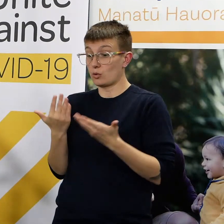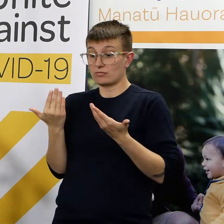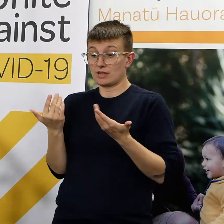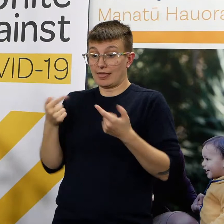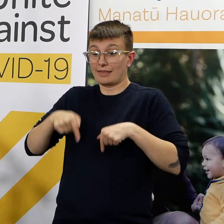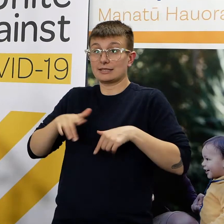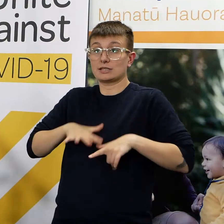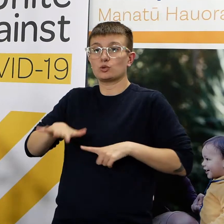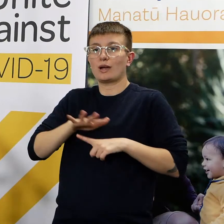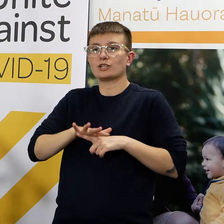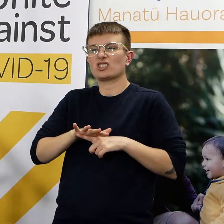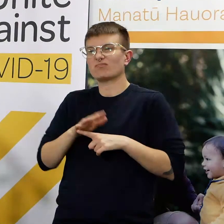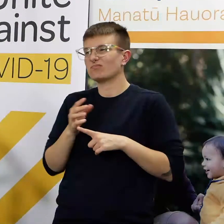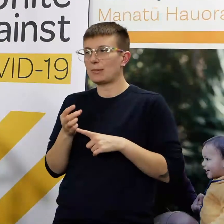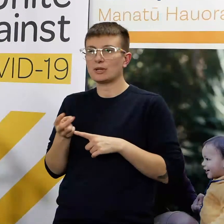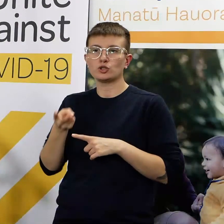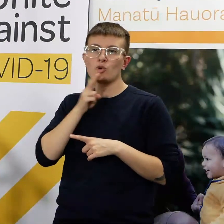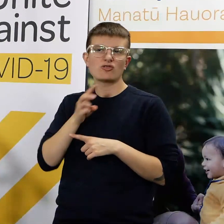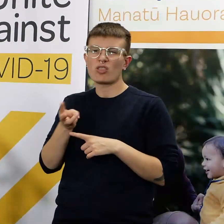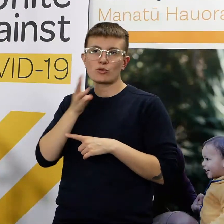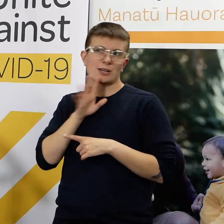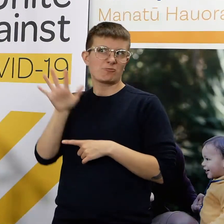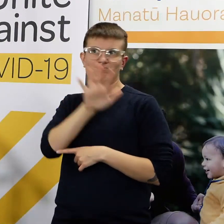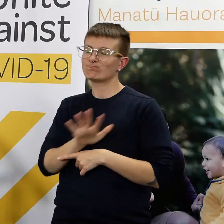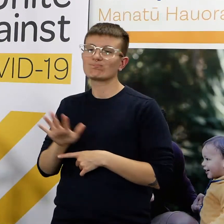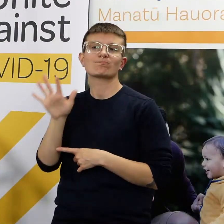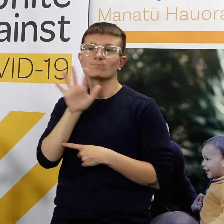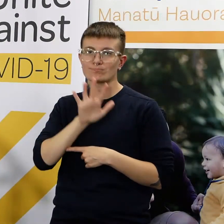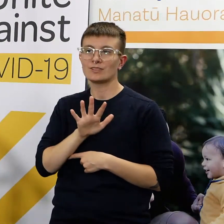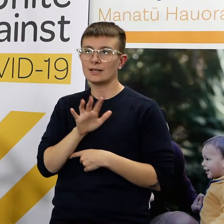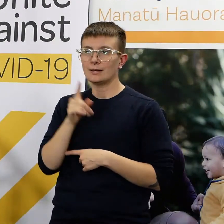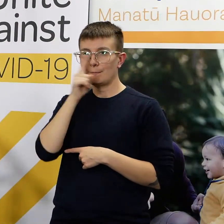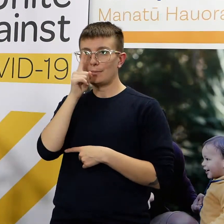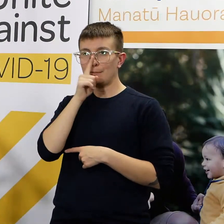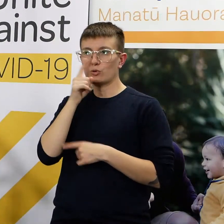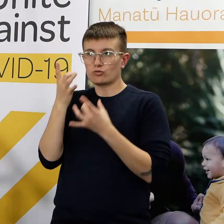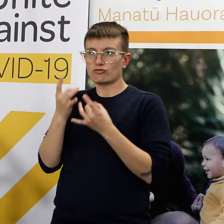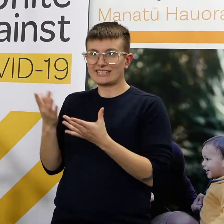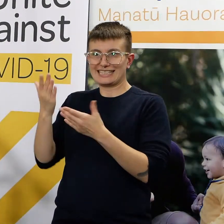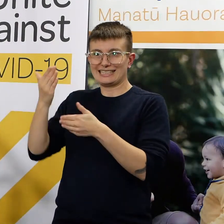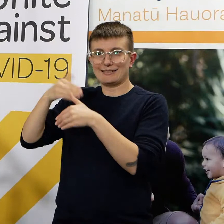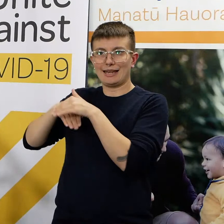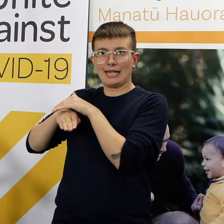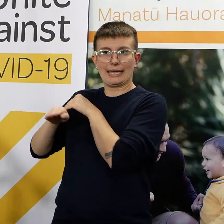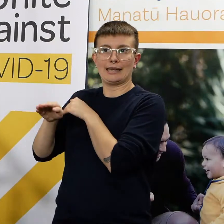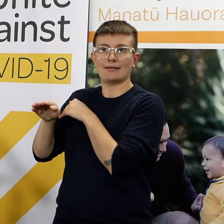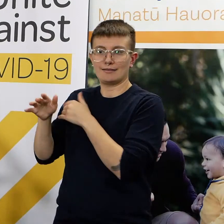the contacts are all either in managed isolation or have recently departed, so we have very good information about them.